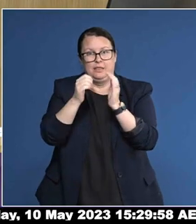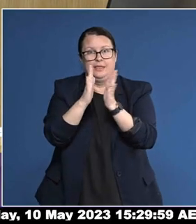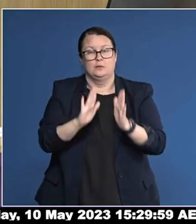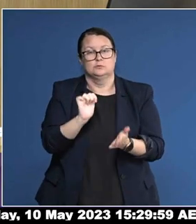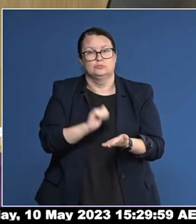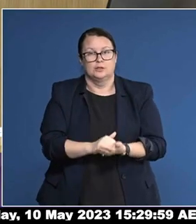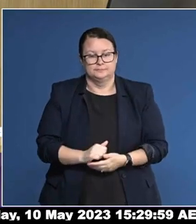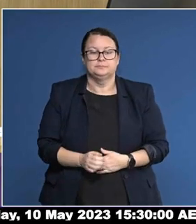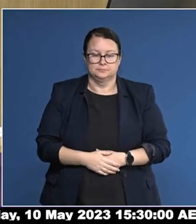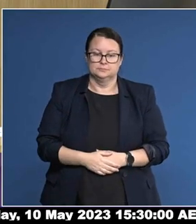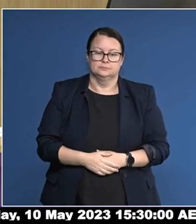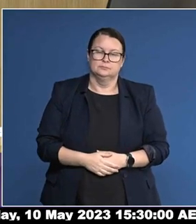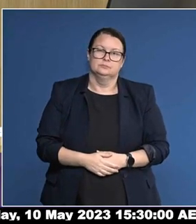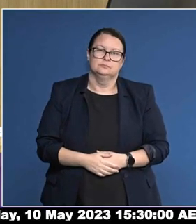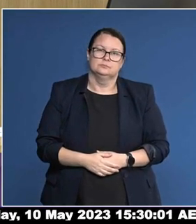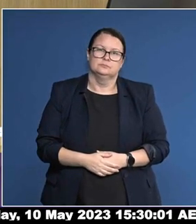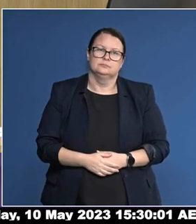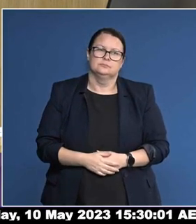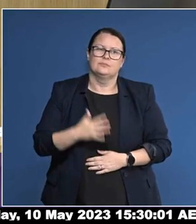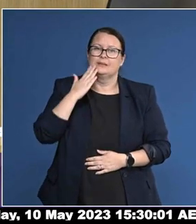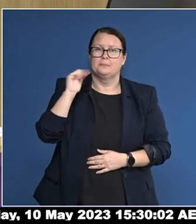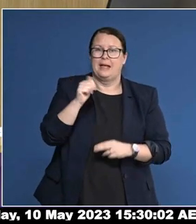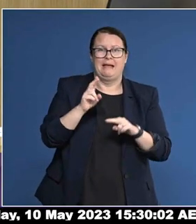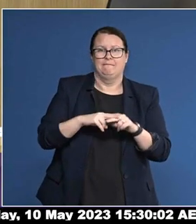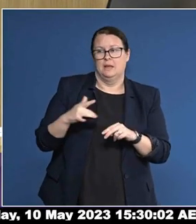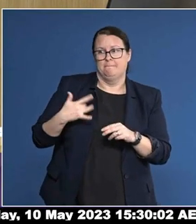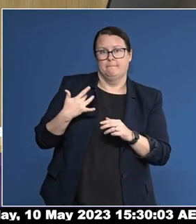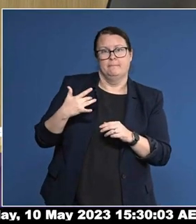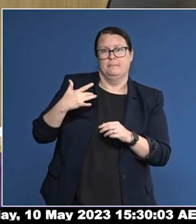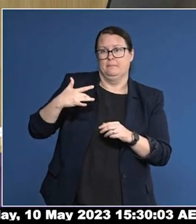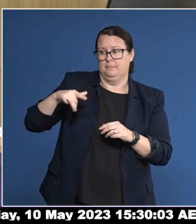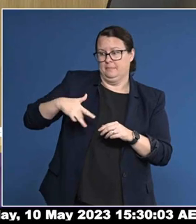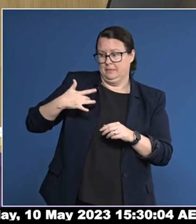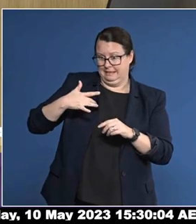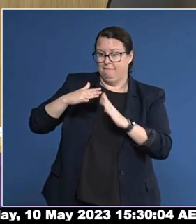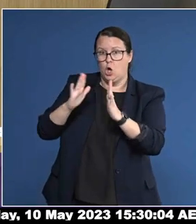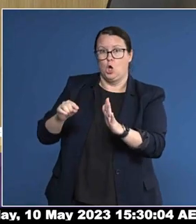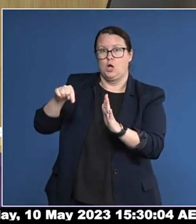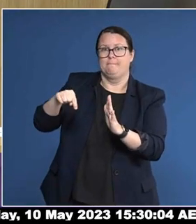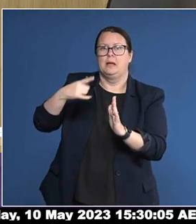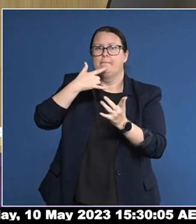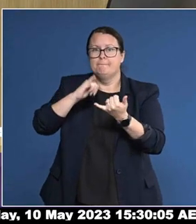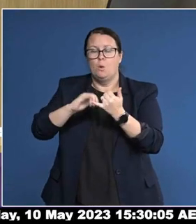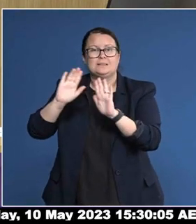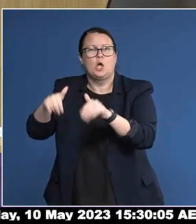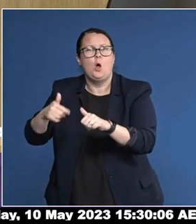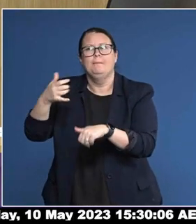And it wouldn't have mattered whether or not the boys were there or not for those staff to make an assessment about the living arrangements.